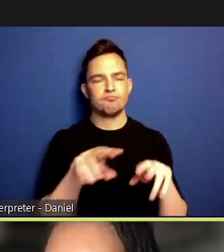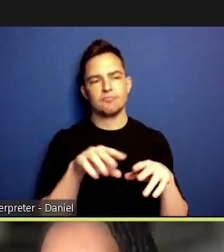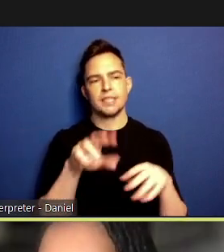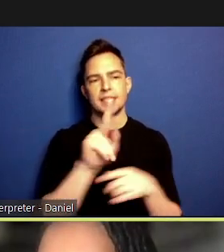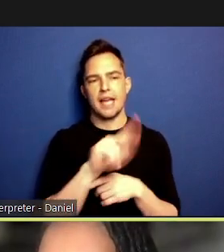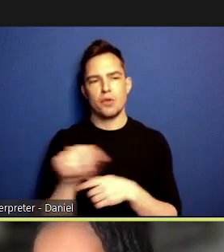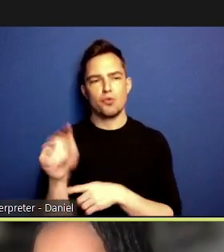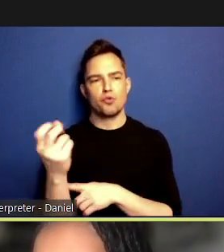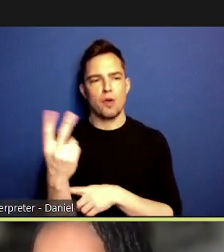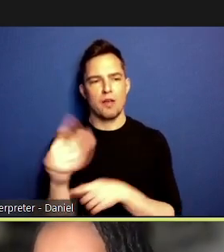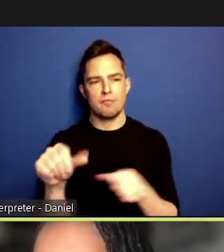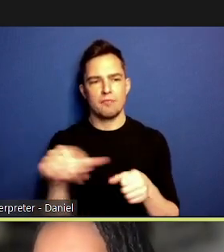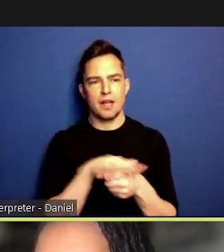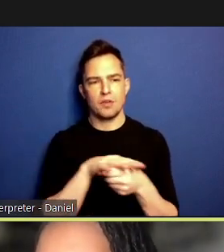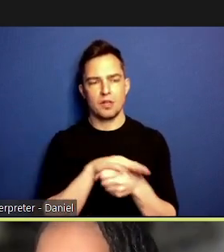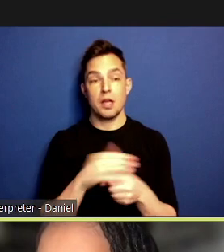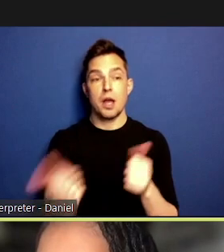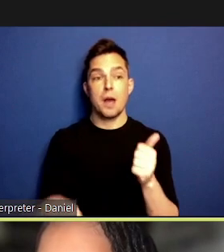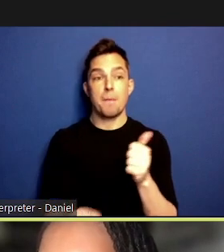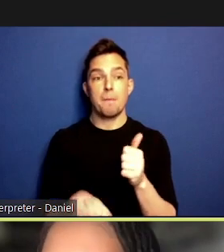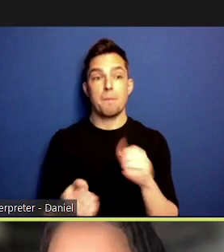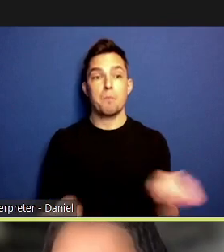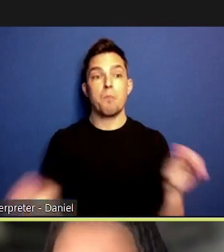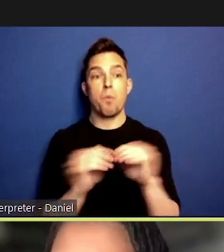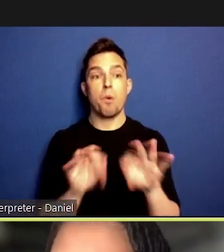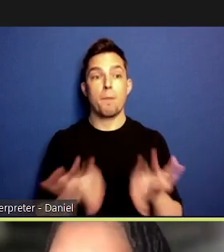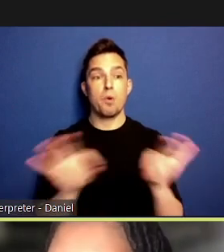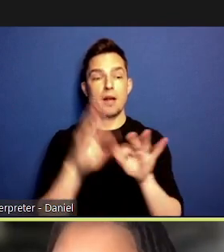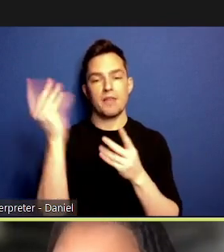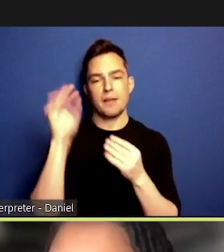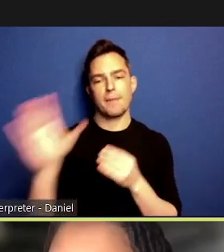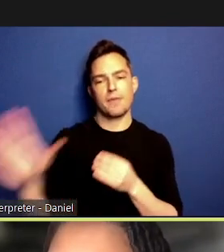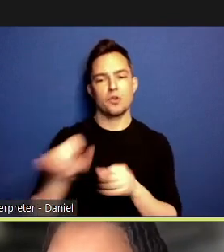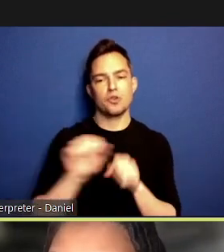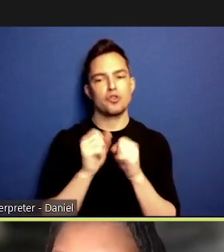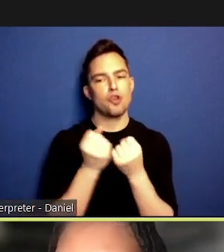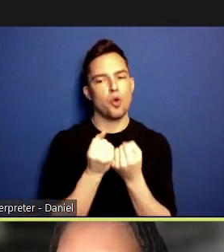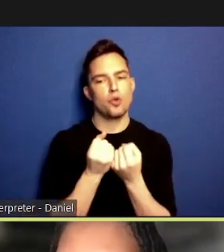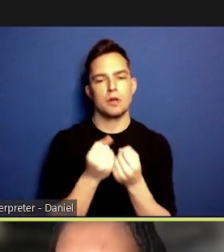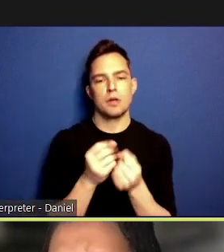important importantly, I think about their social and their material conditions and try